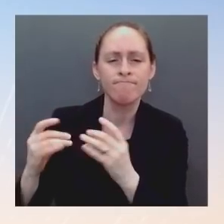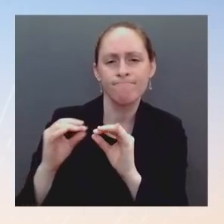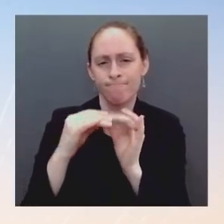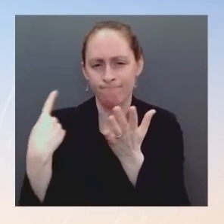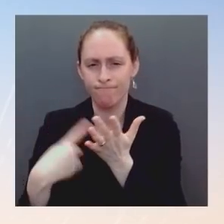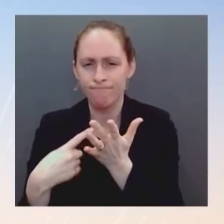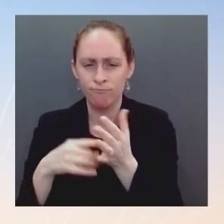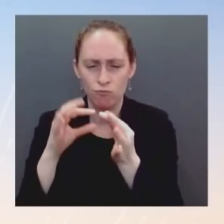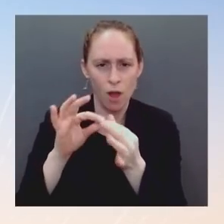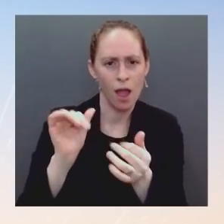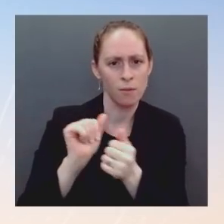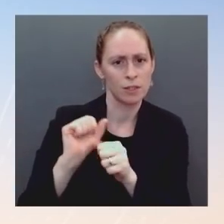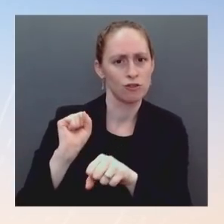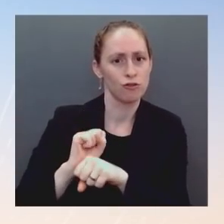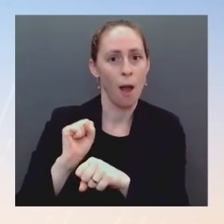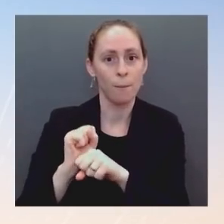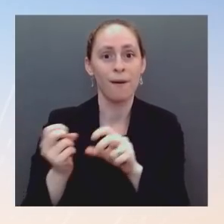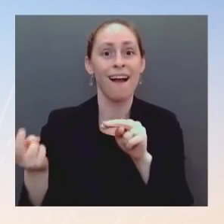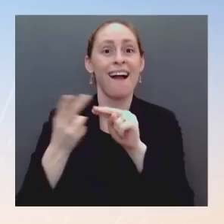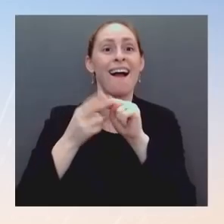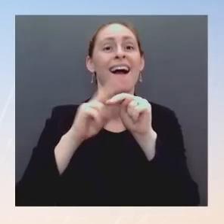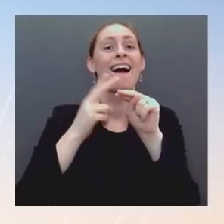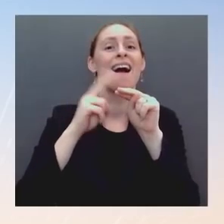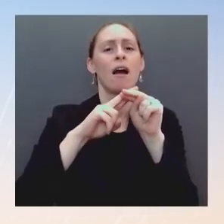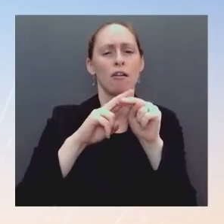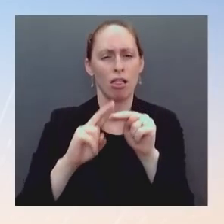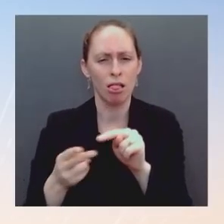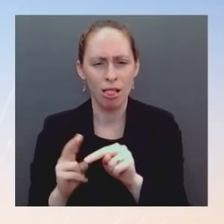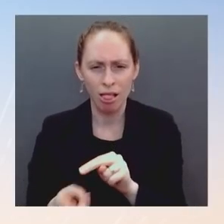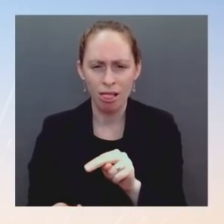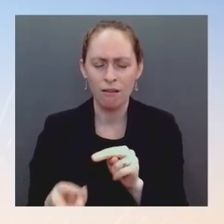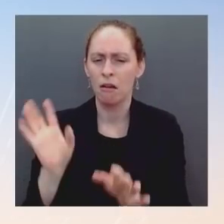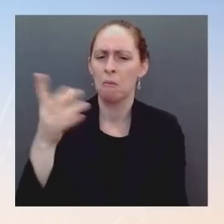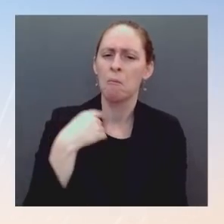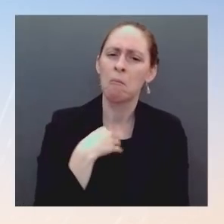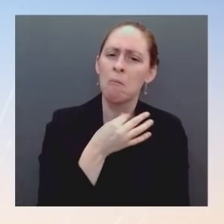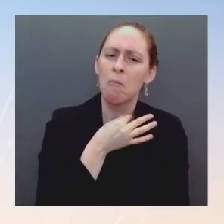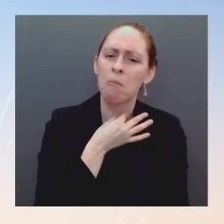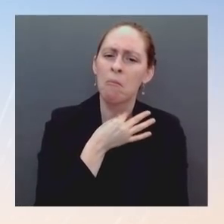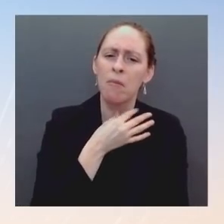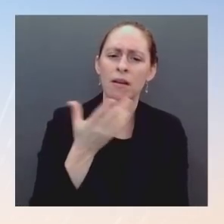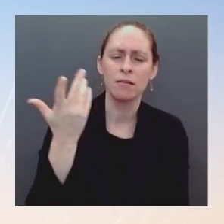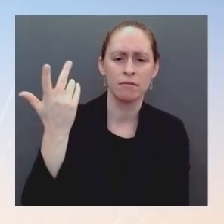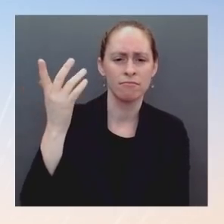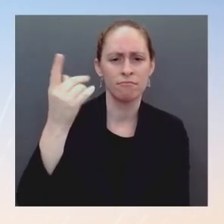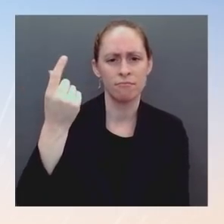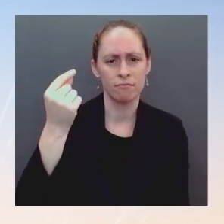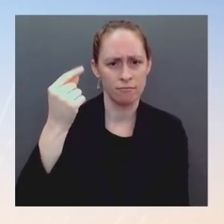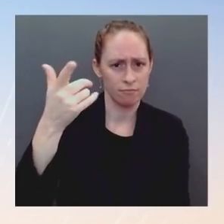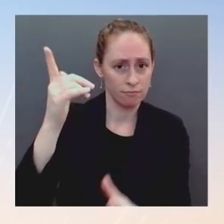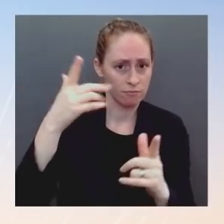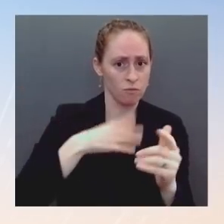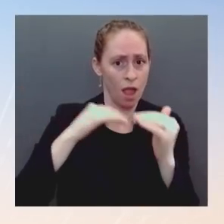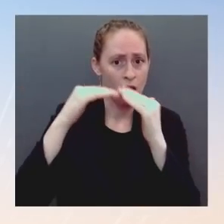or the White House's expectation for this report is. And in particular, you've had a lot of revisions